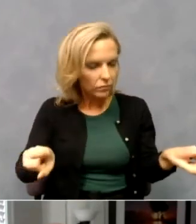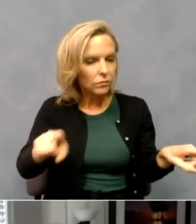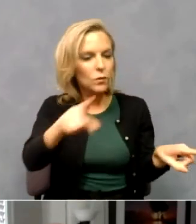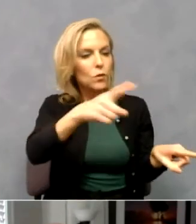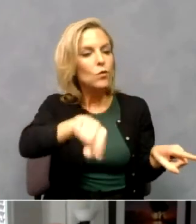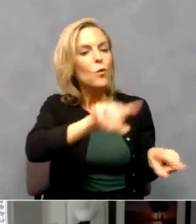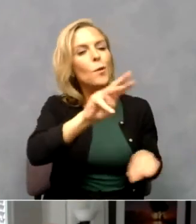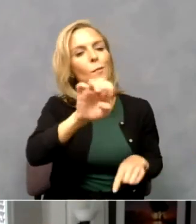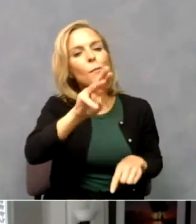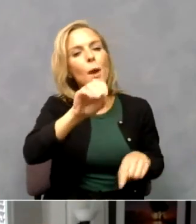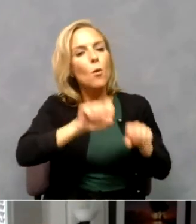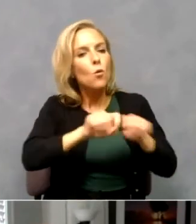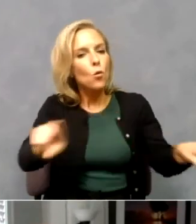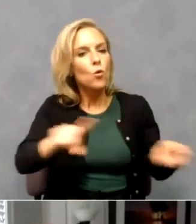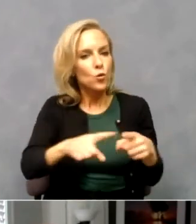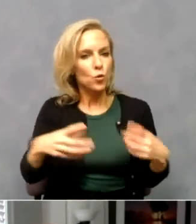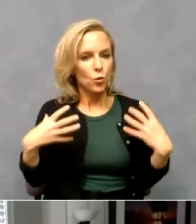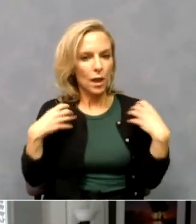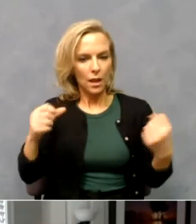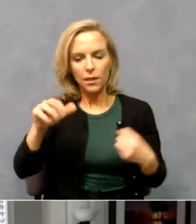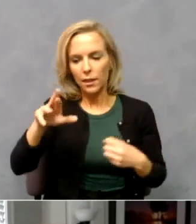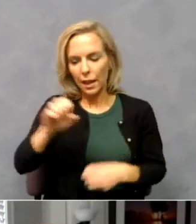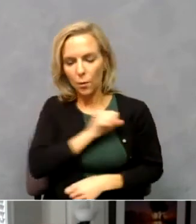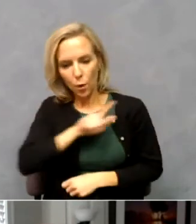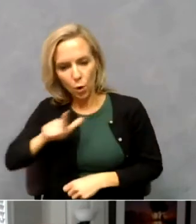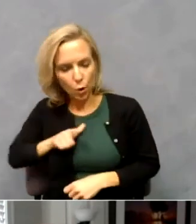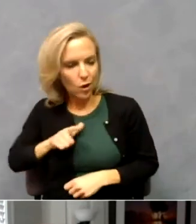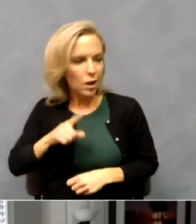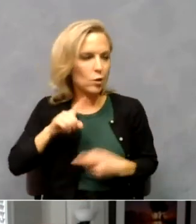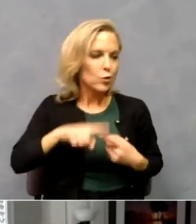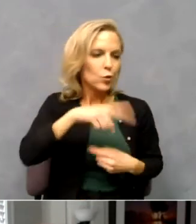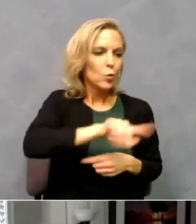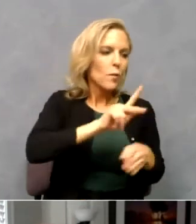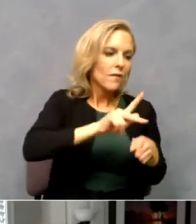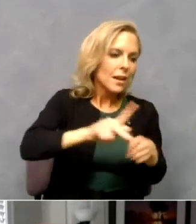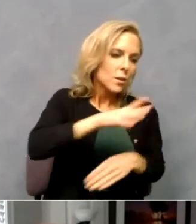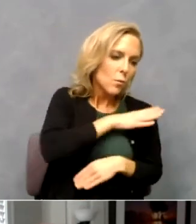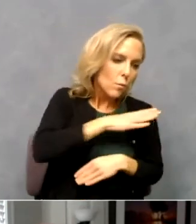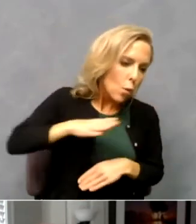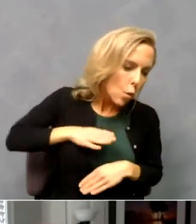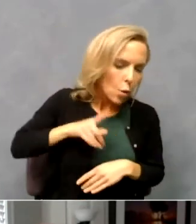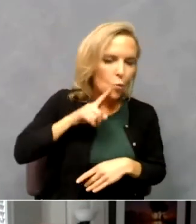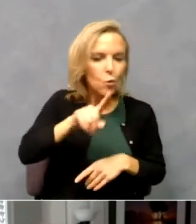state via licensing boards, the professional associations, health care personnel includes